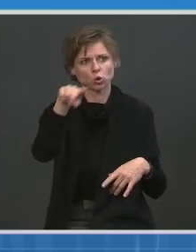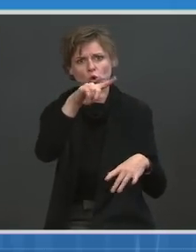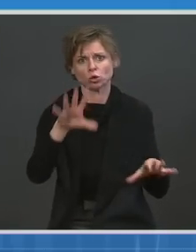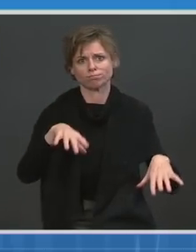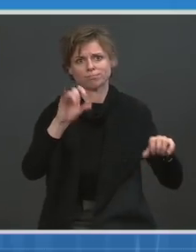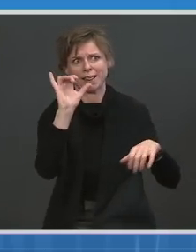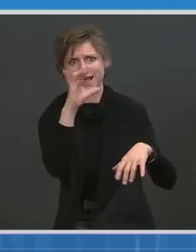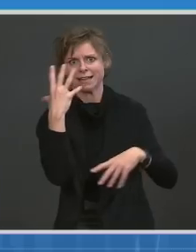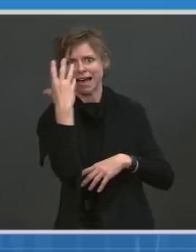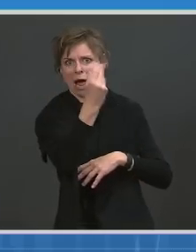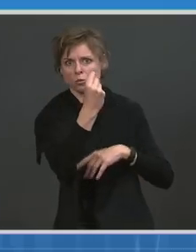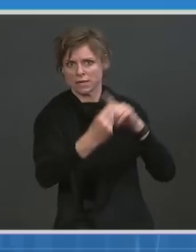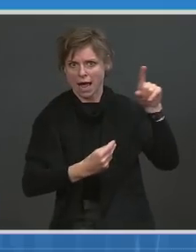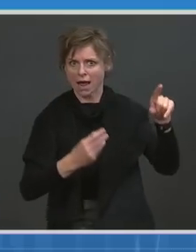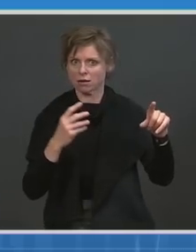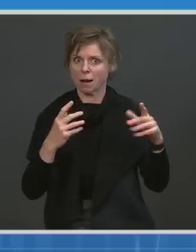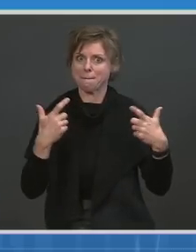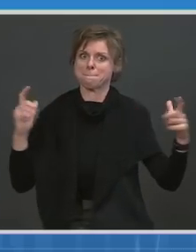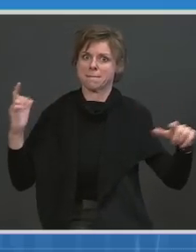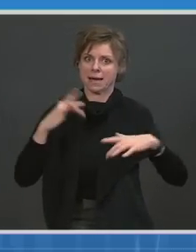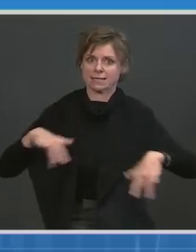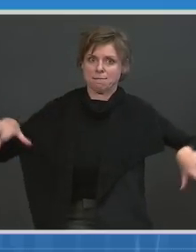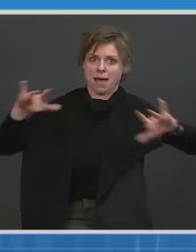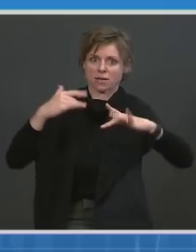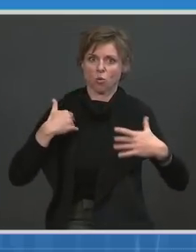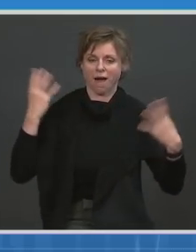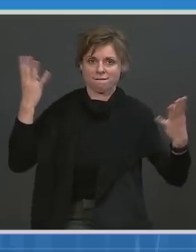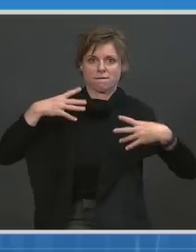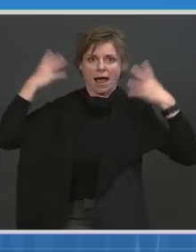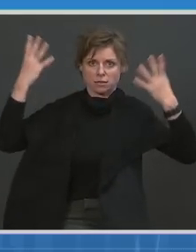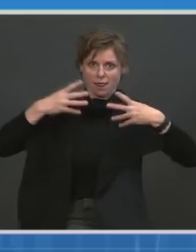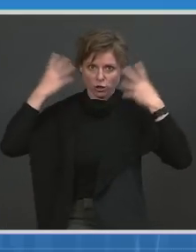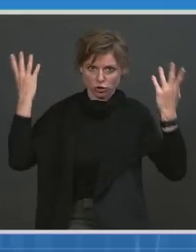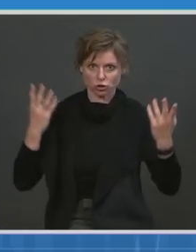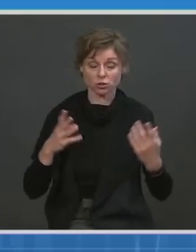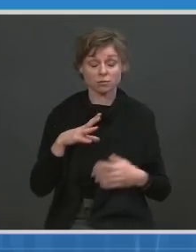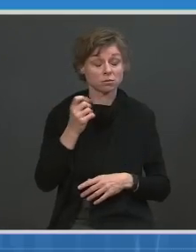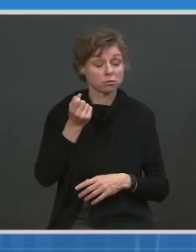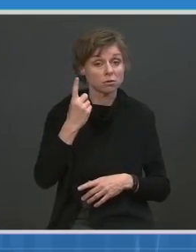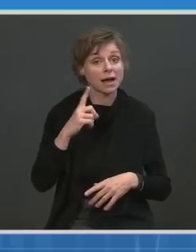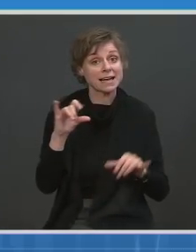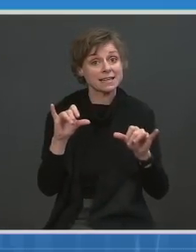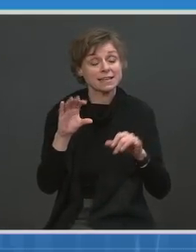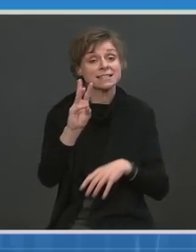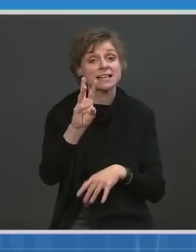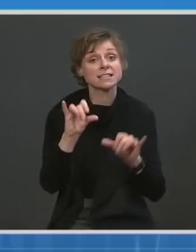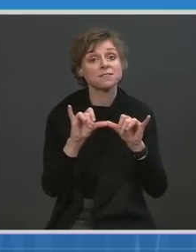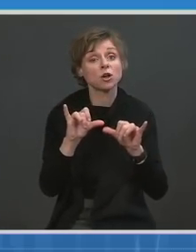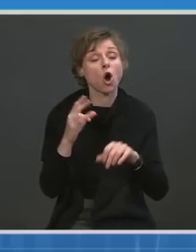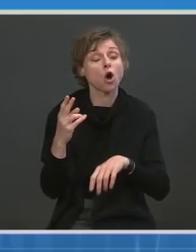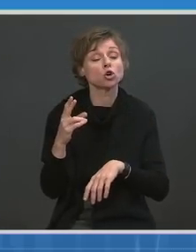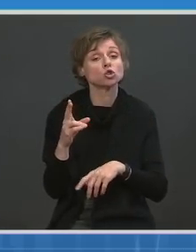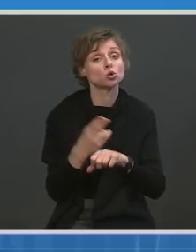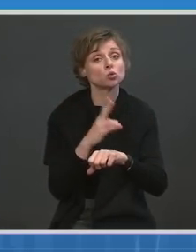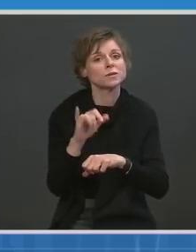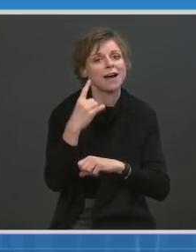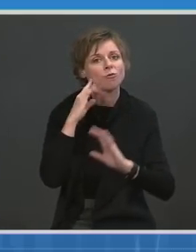well-ventilated spaces when possible. And six feet should also be used in community settings outside the classroom.